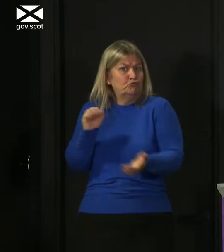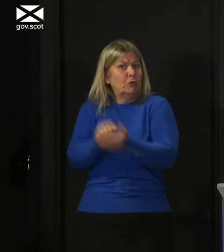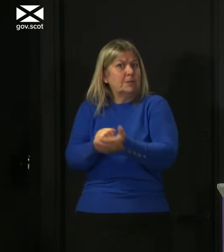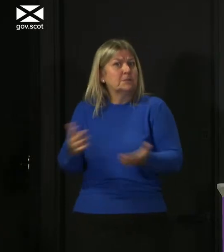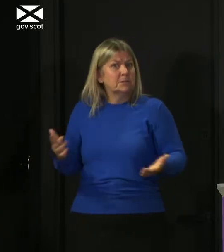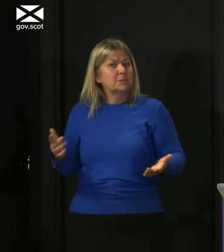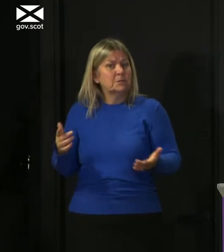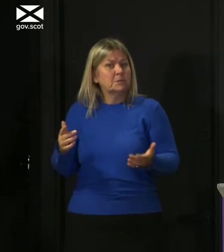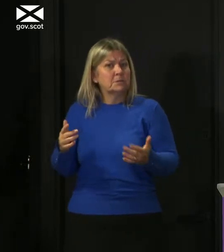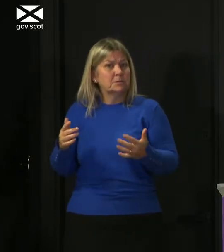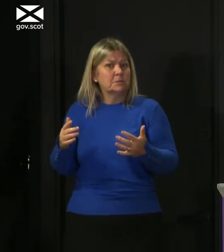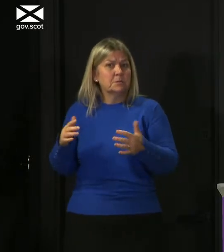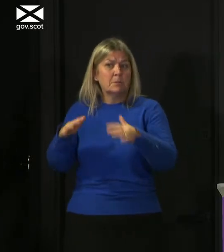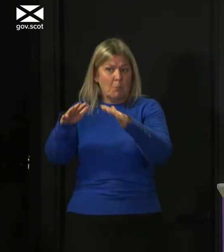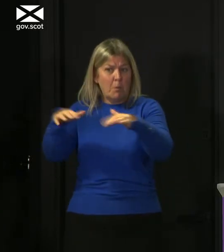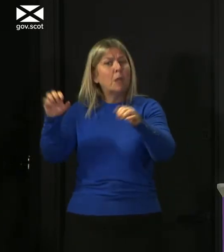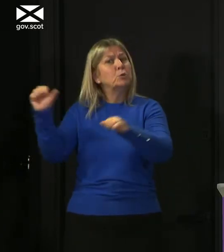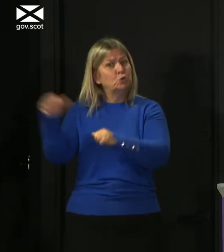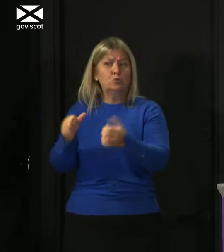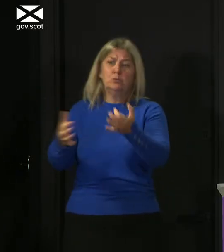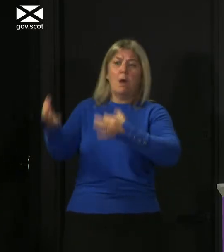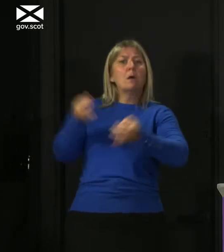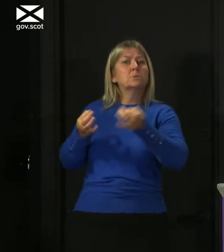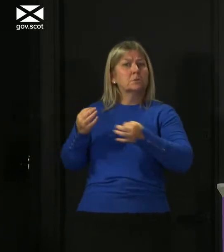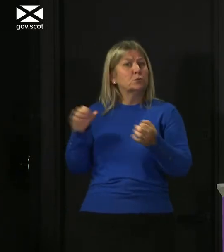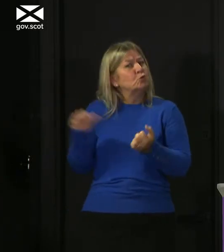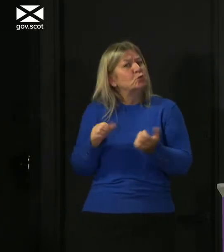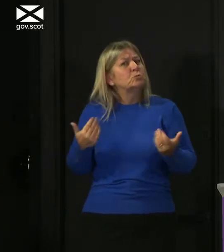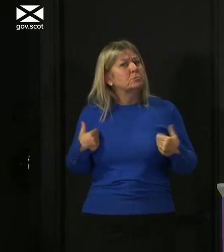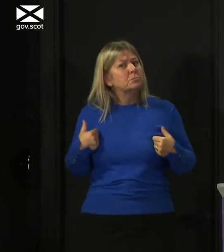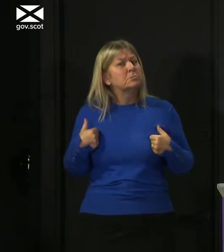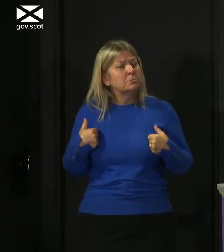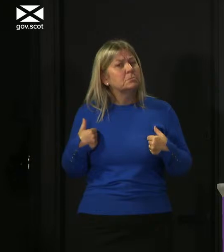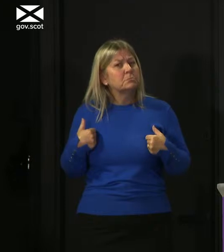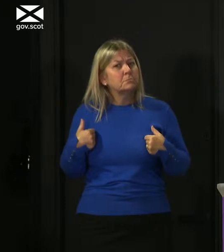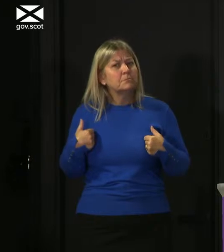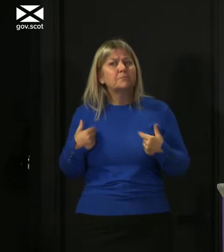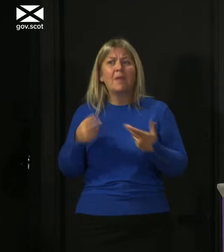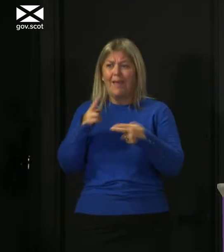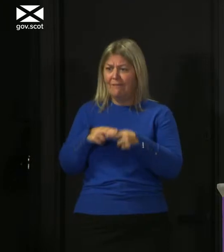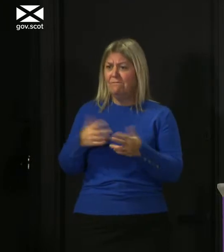have to reserve the right to act quickly if the judgment is health and life might depend on it.